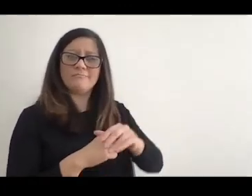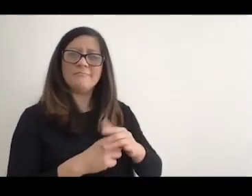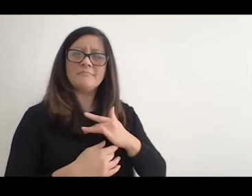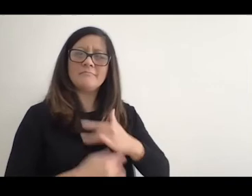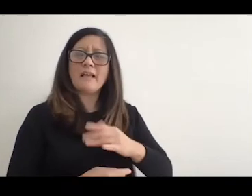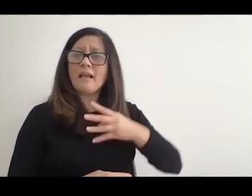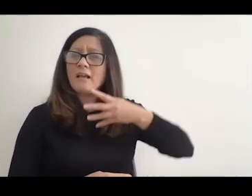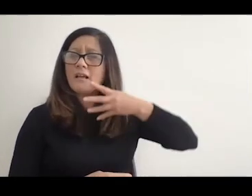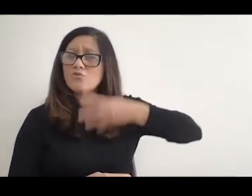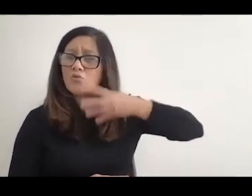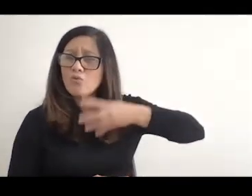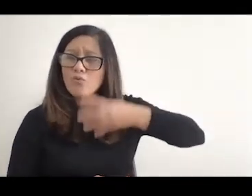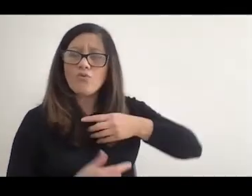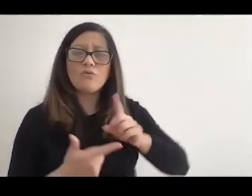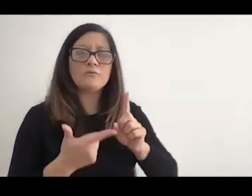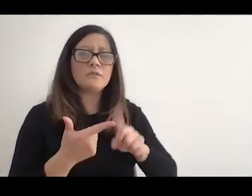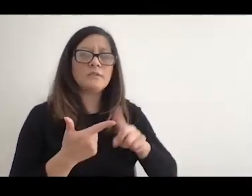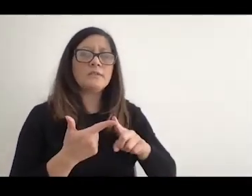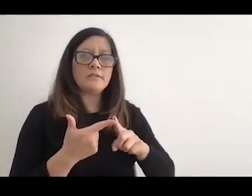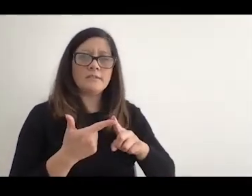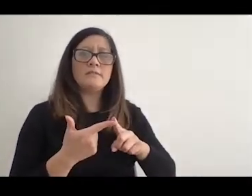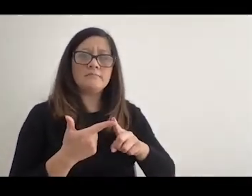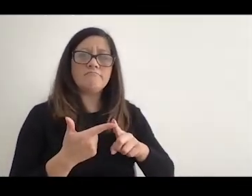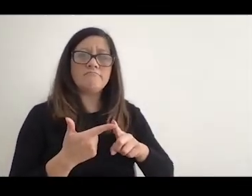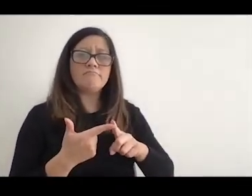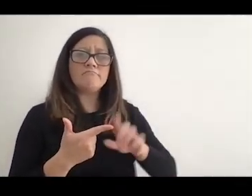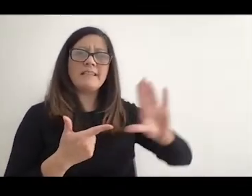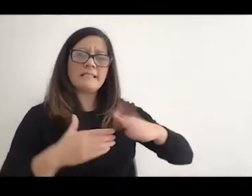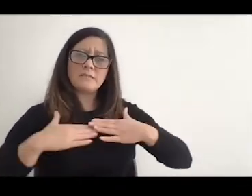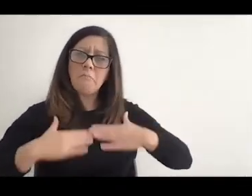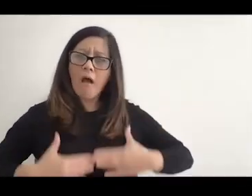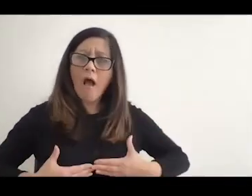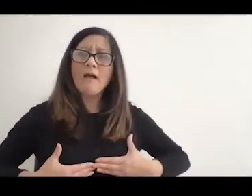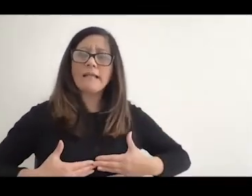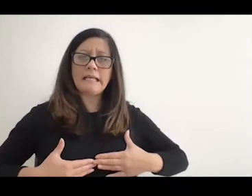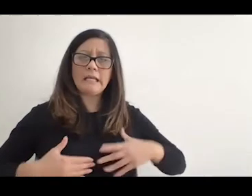there would be drool and he would animate his body in order to communicate.